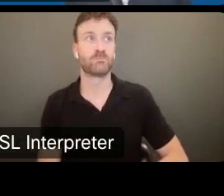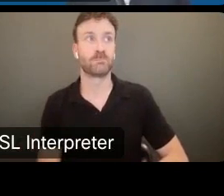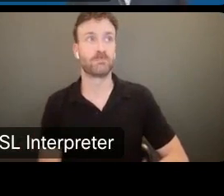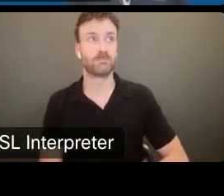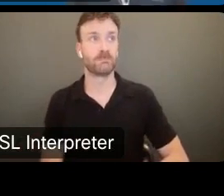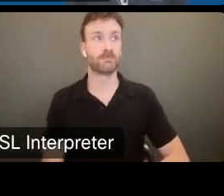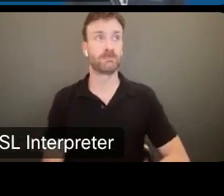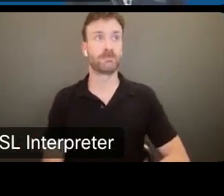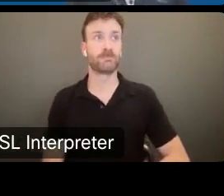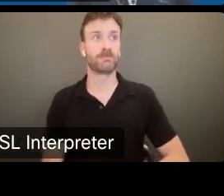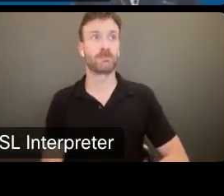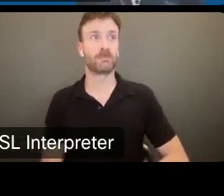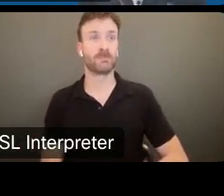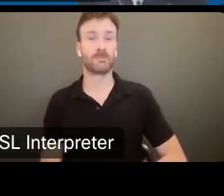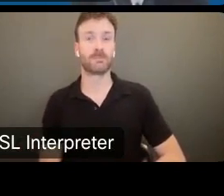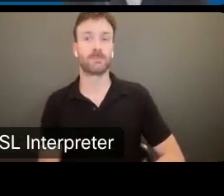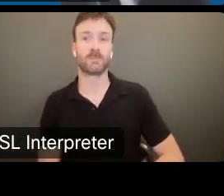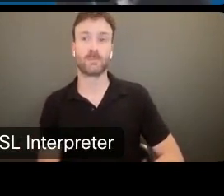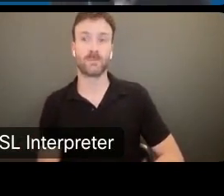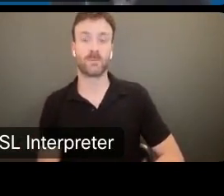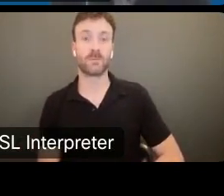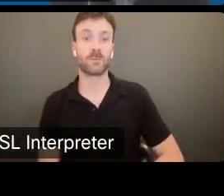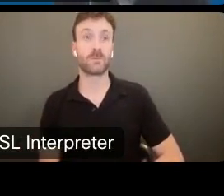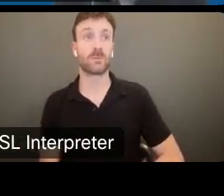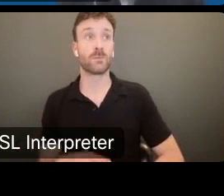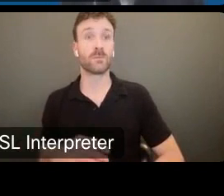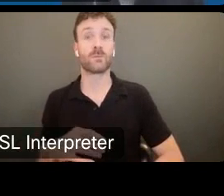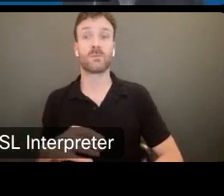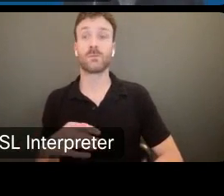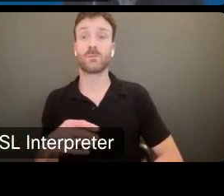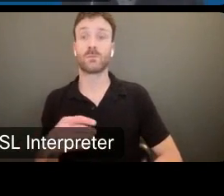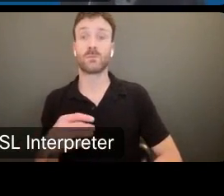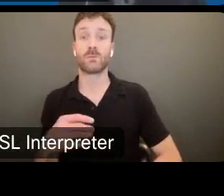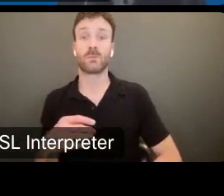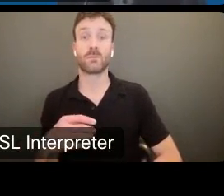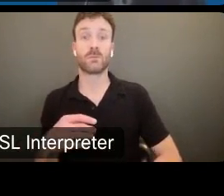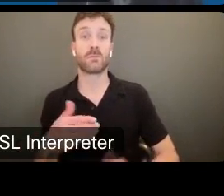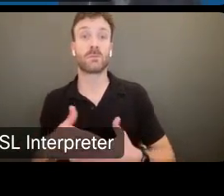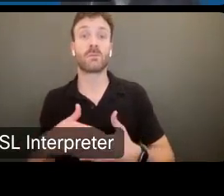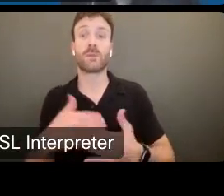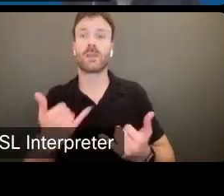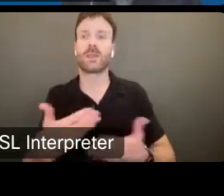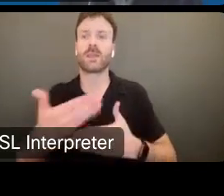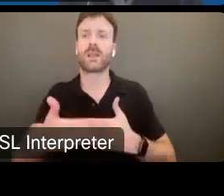So what we're going to talk about here is the different training and the industry engagement